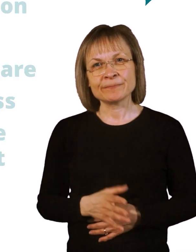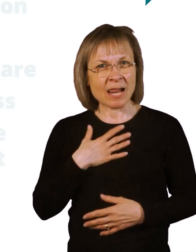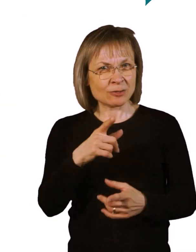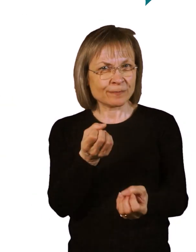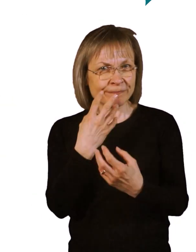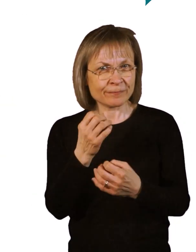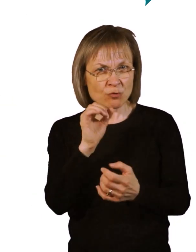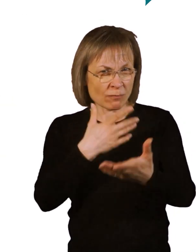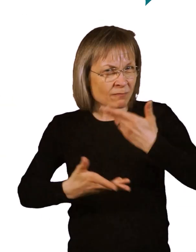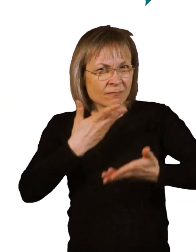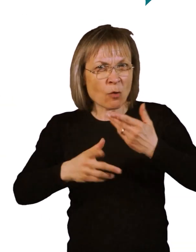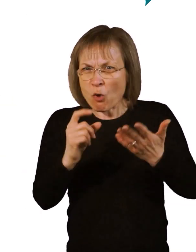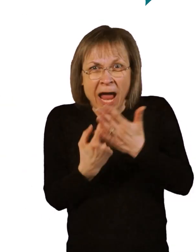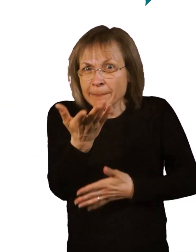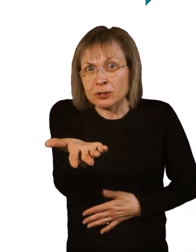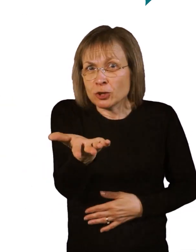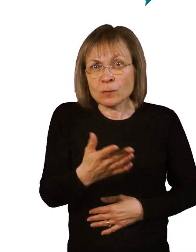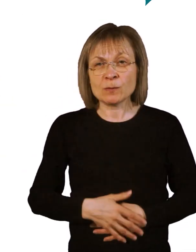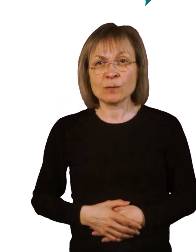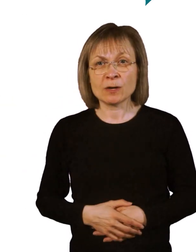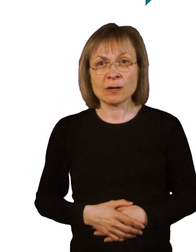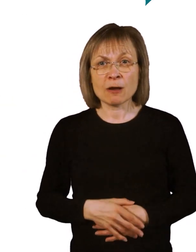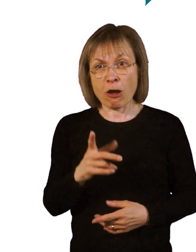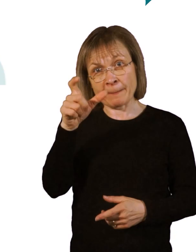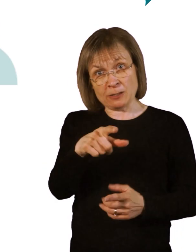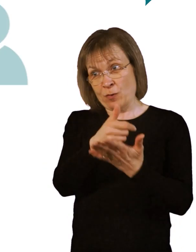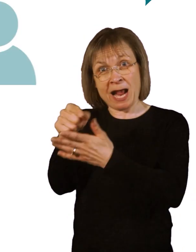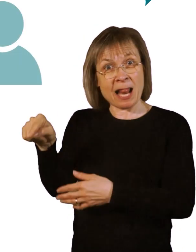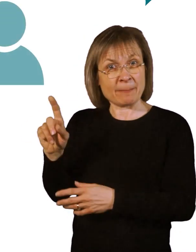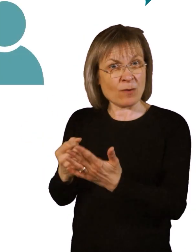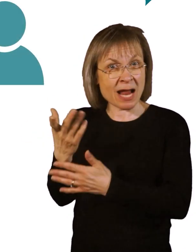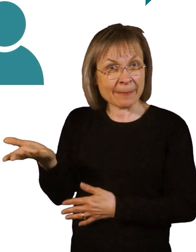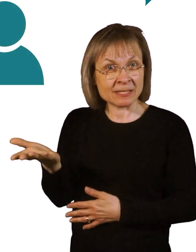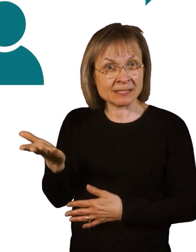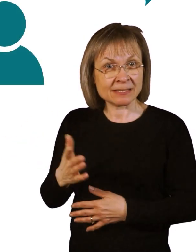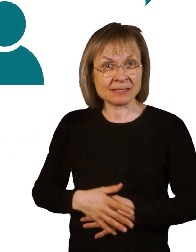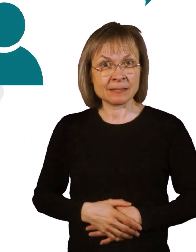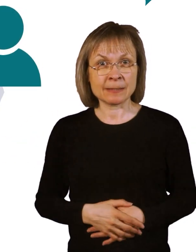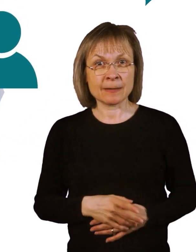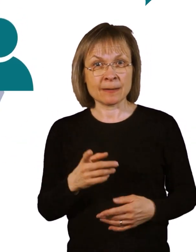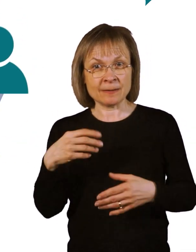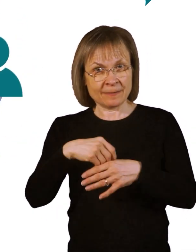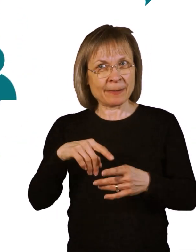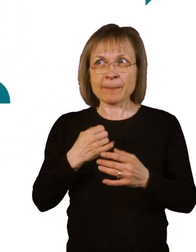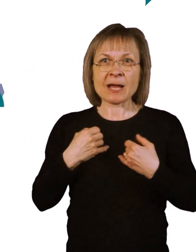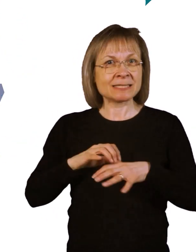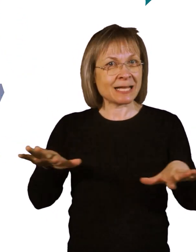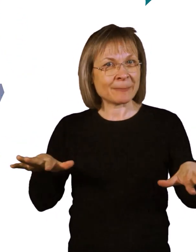We would like you to tell us in your own words what happened to you, or the person you are helping take part as a result of the pandemic in Scotland.